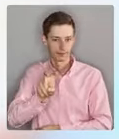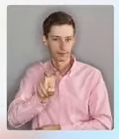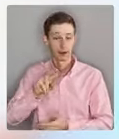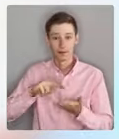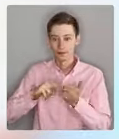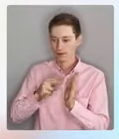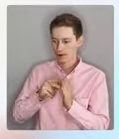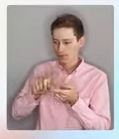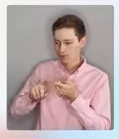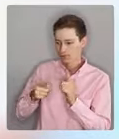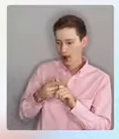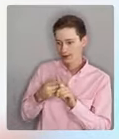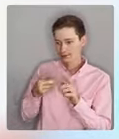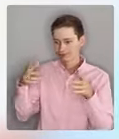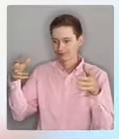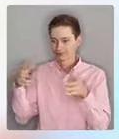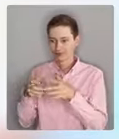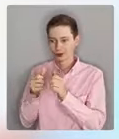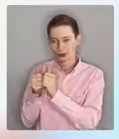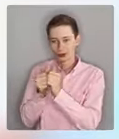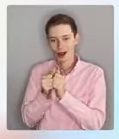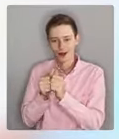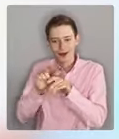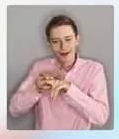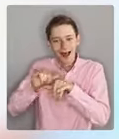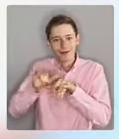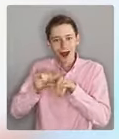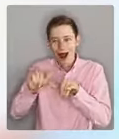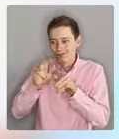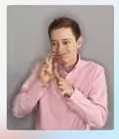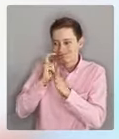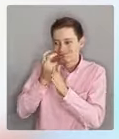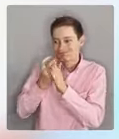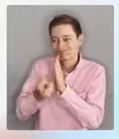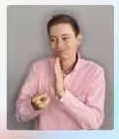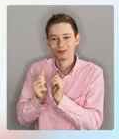the process of helping friends get together in the same instance of an immersive app.